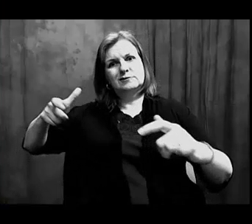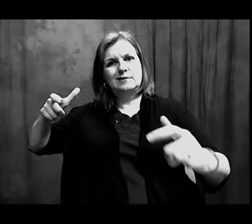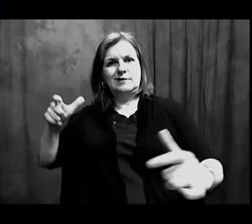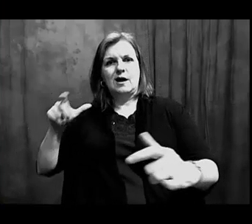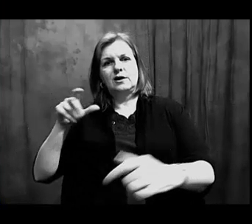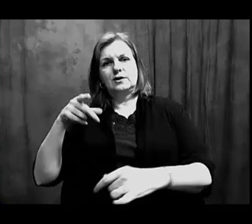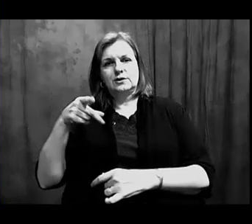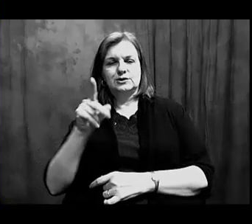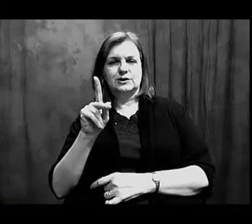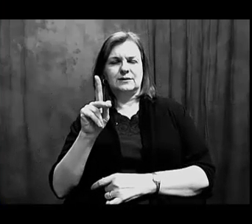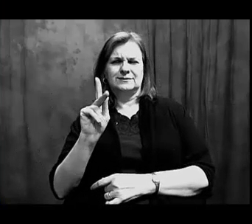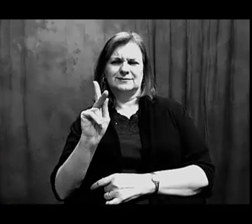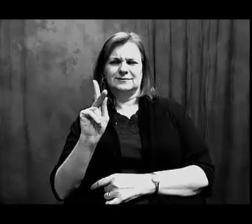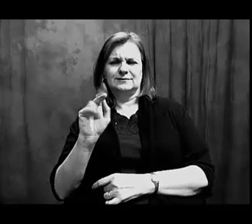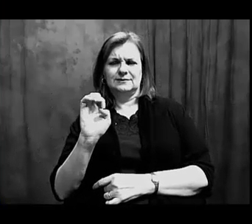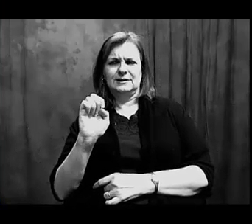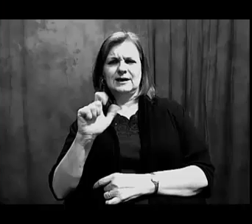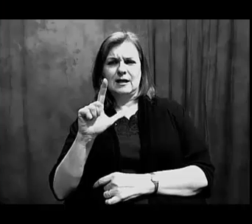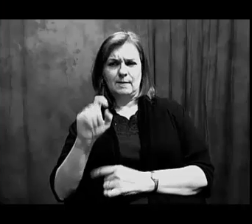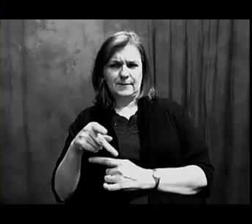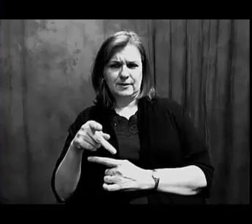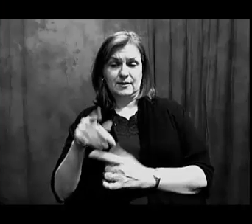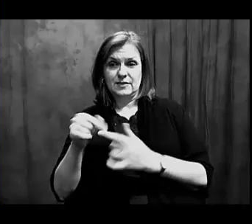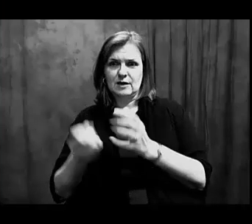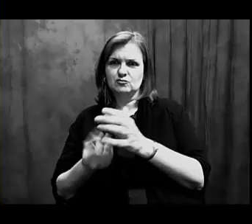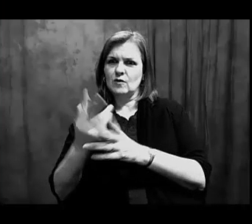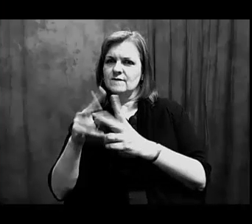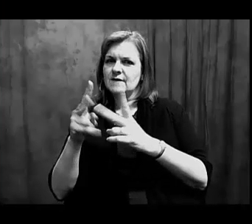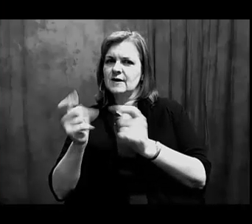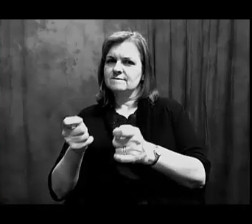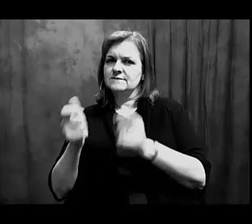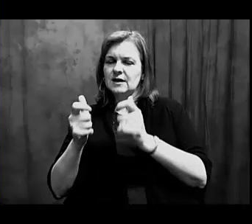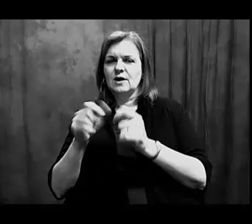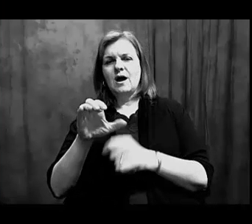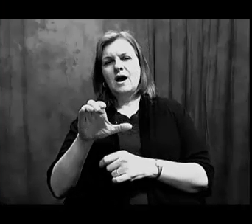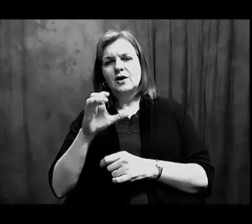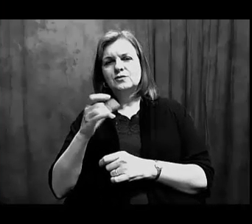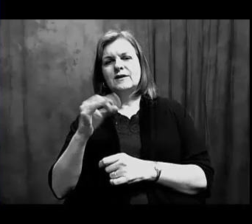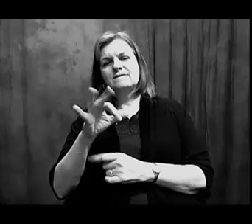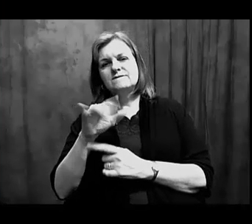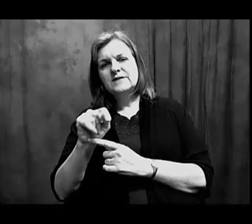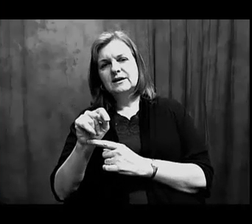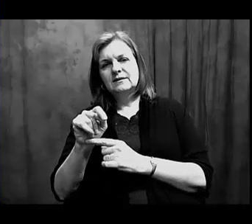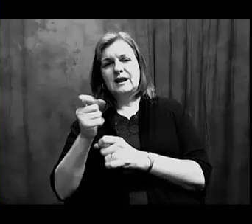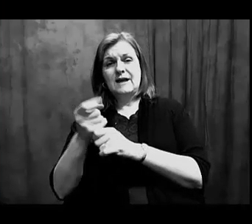sea kelp and so on are growing at very very fast rates -- hundreds of feet per year